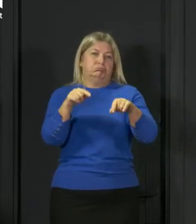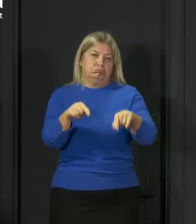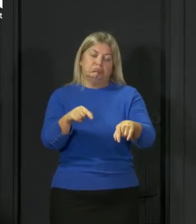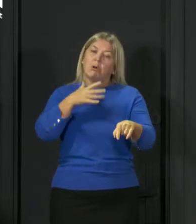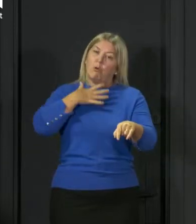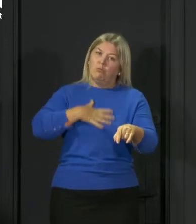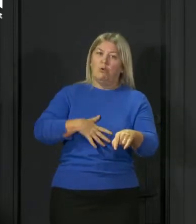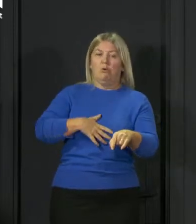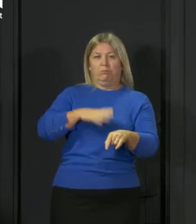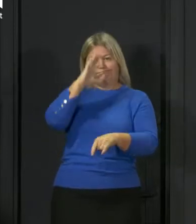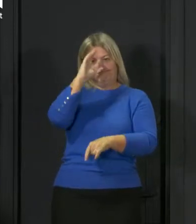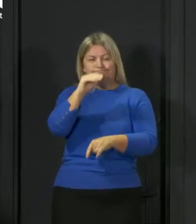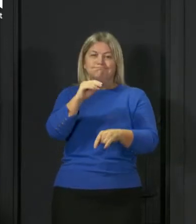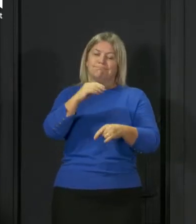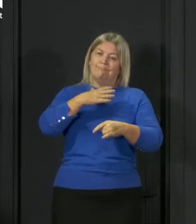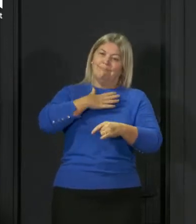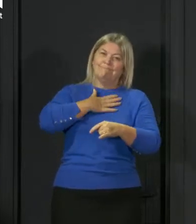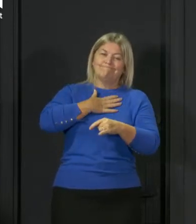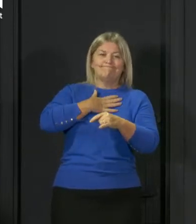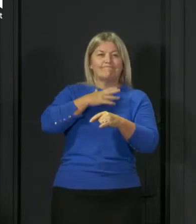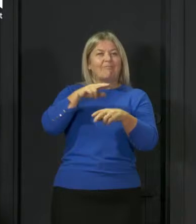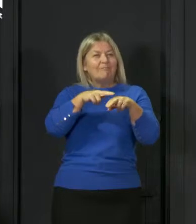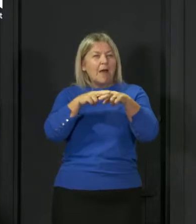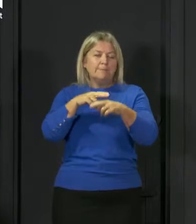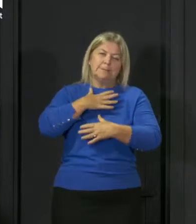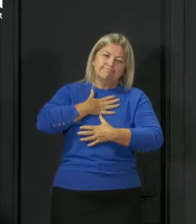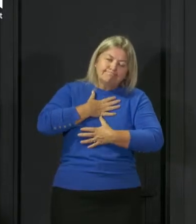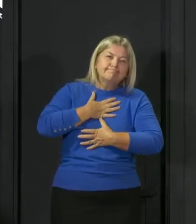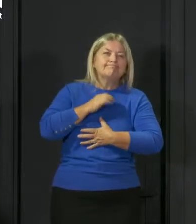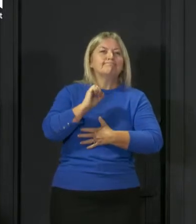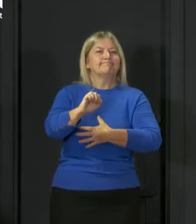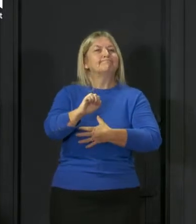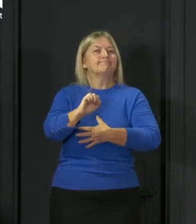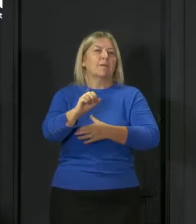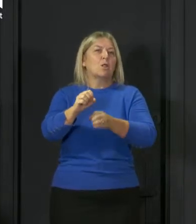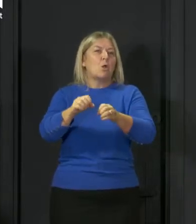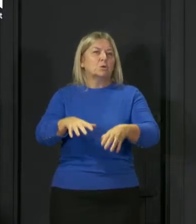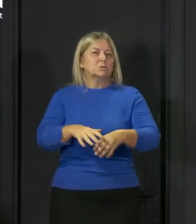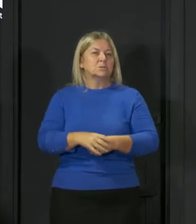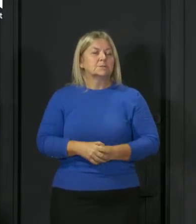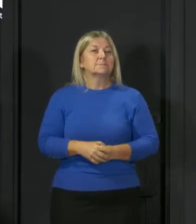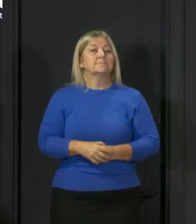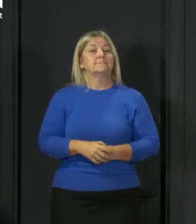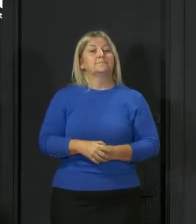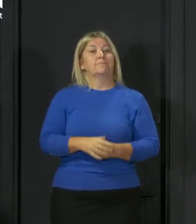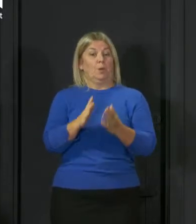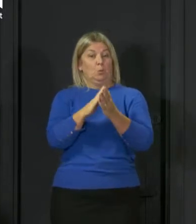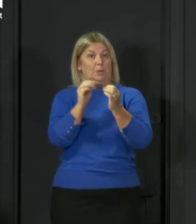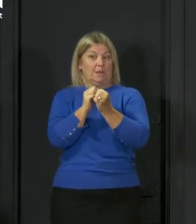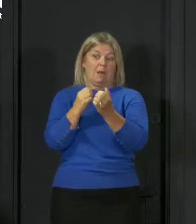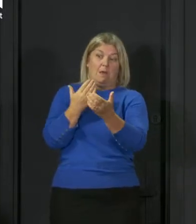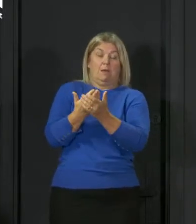again to everyone who has lost someone. Over the weekend and again today we've reported